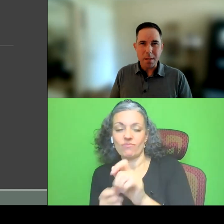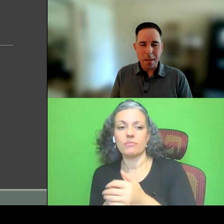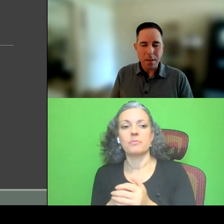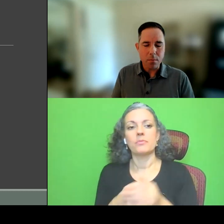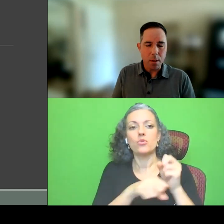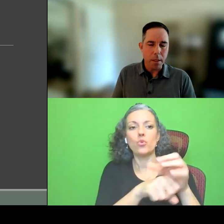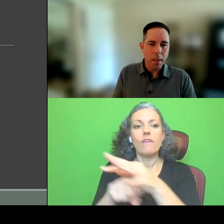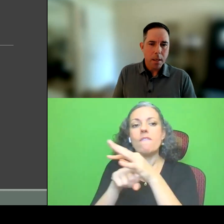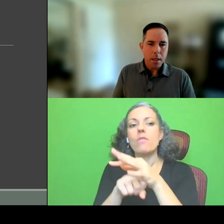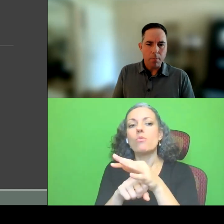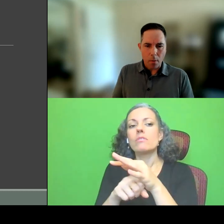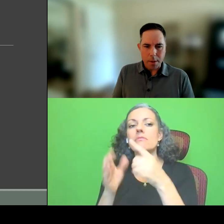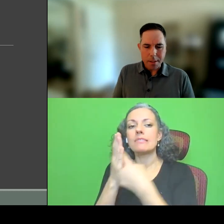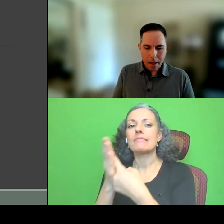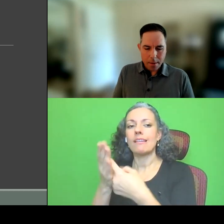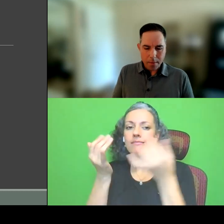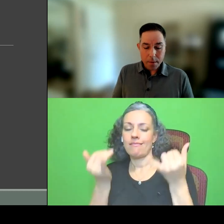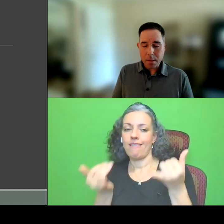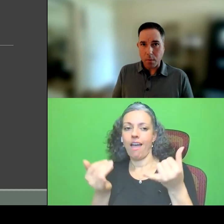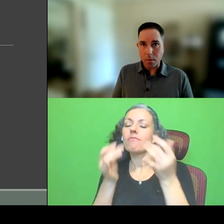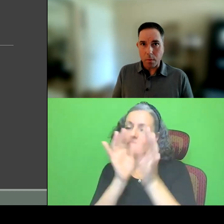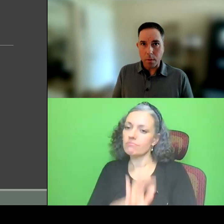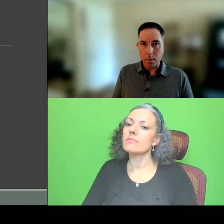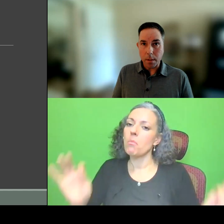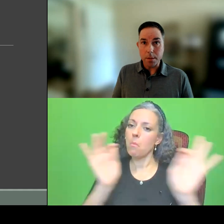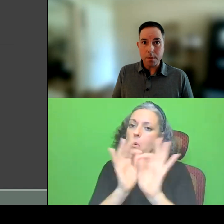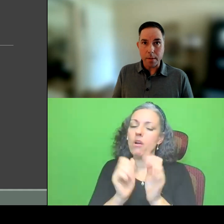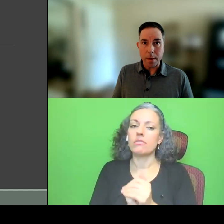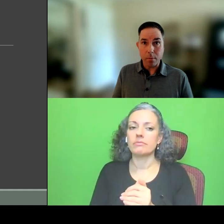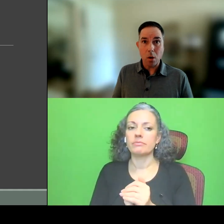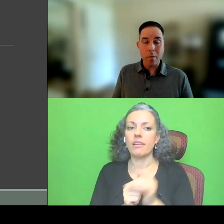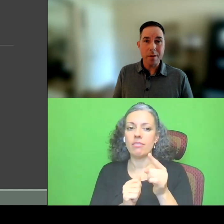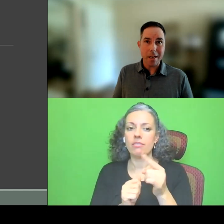I think this is really important and I think this is what will illustrate that if we're going to